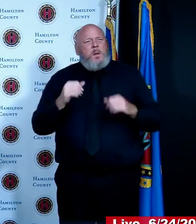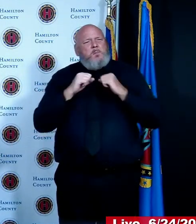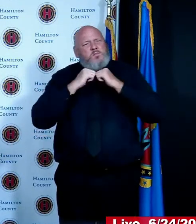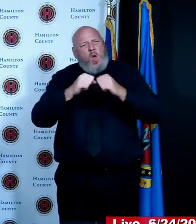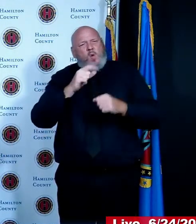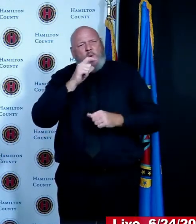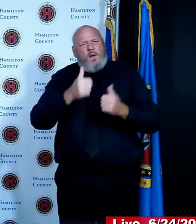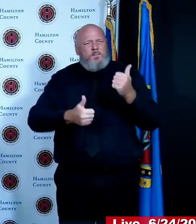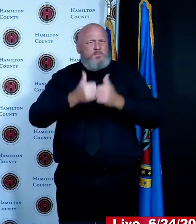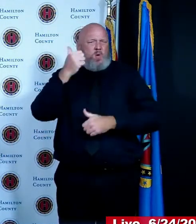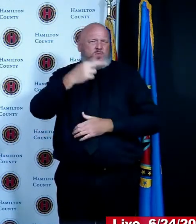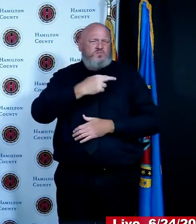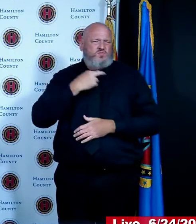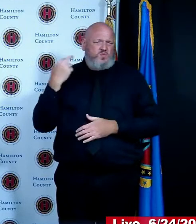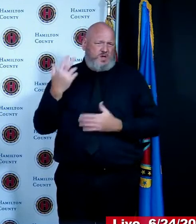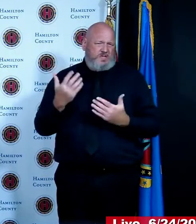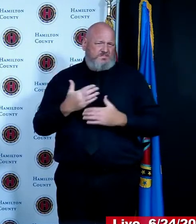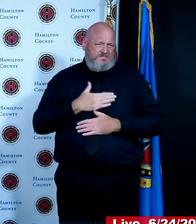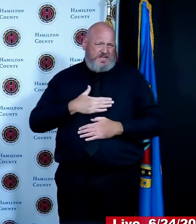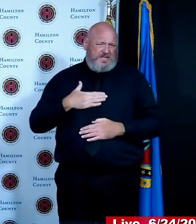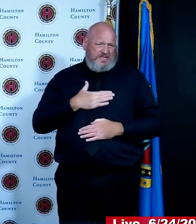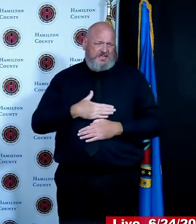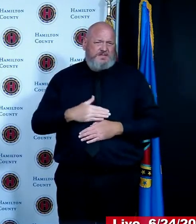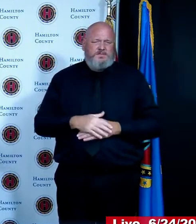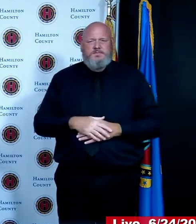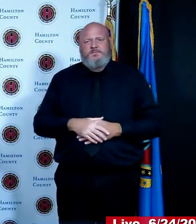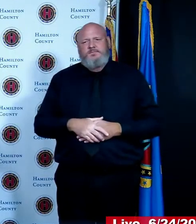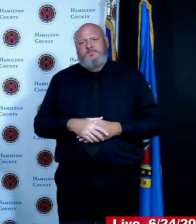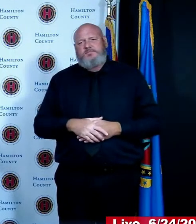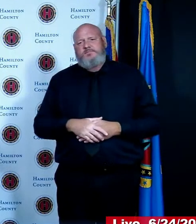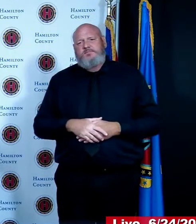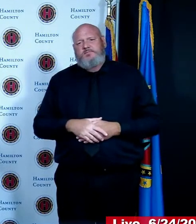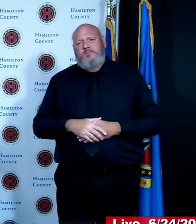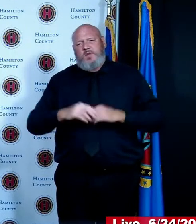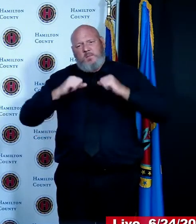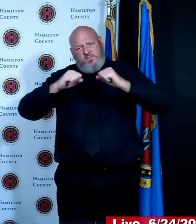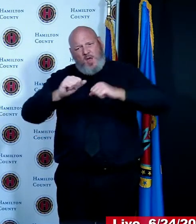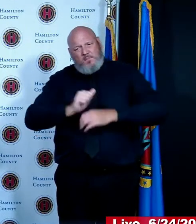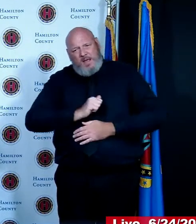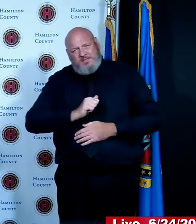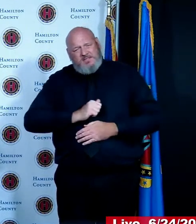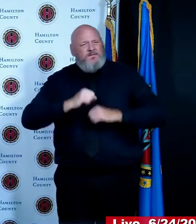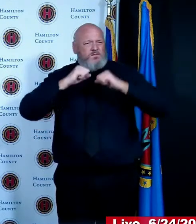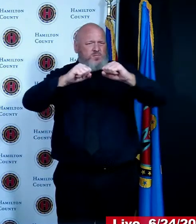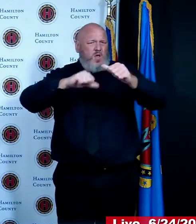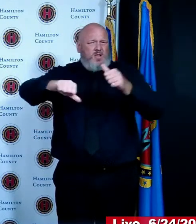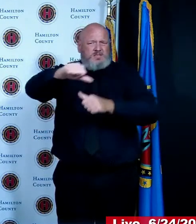both for ourselves and for others to stop the pandemic right now Greater